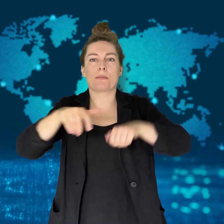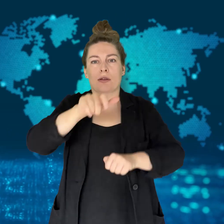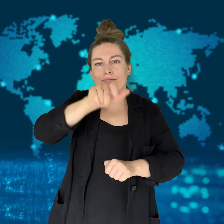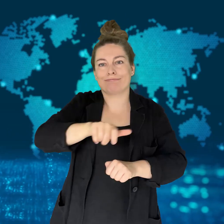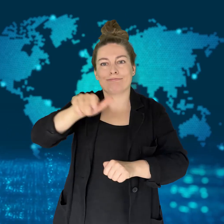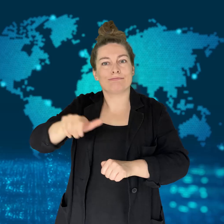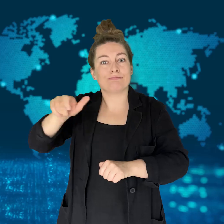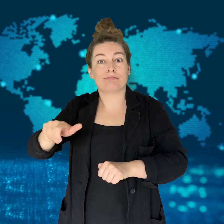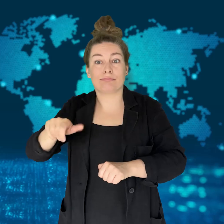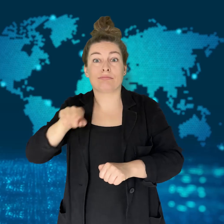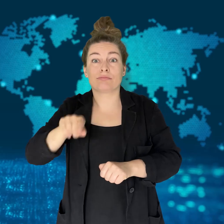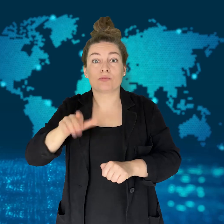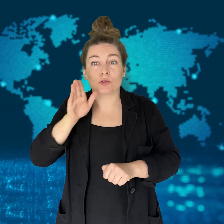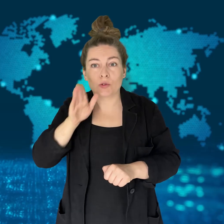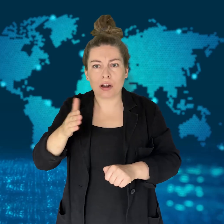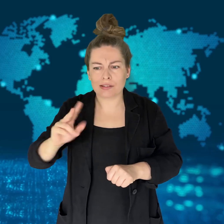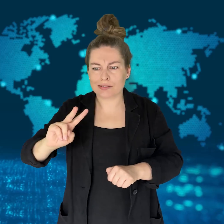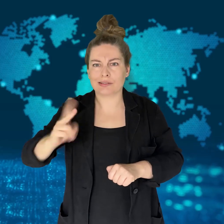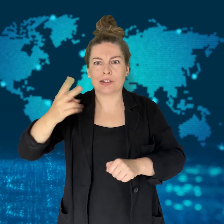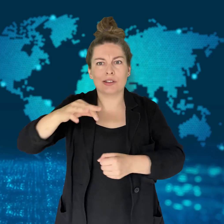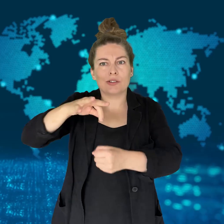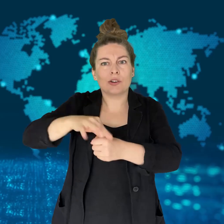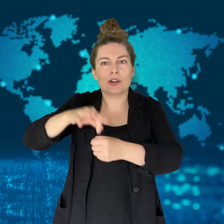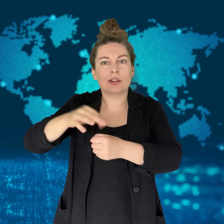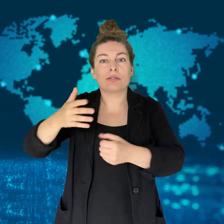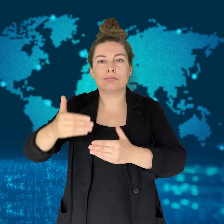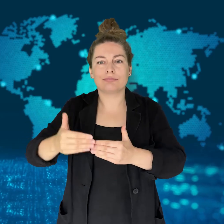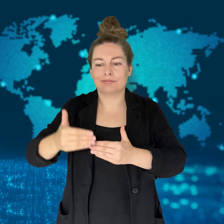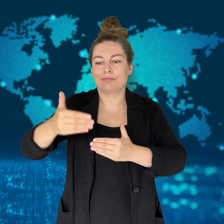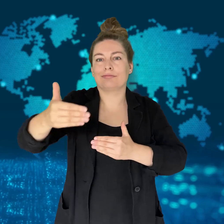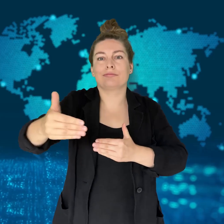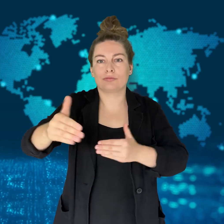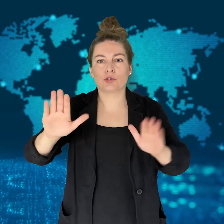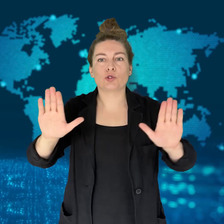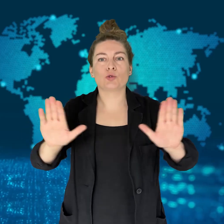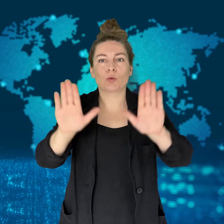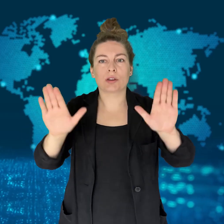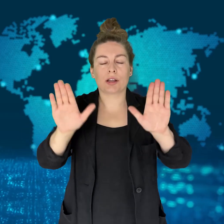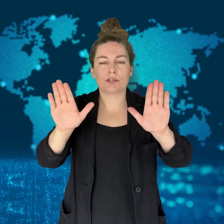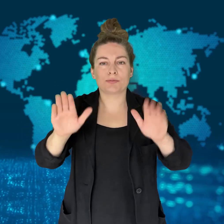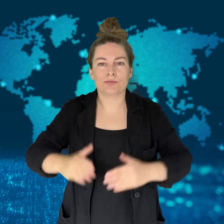The second vote takes place next Sunday.